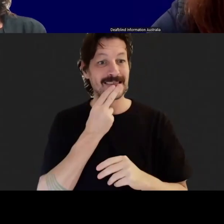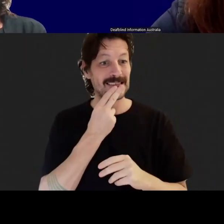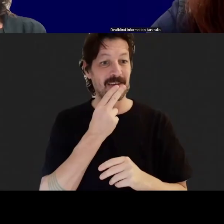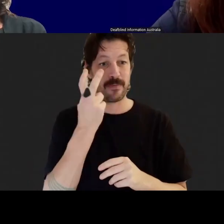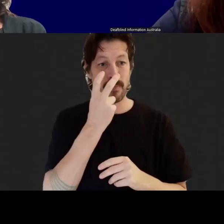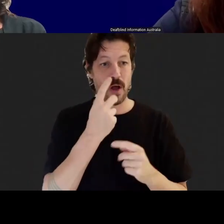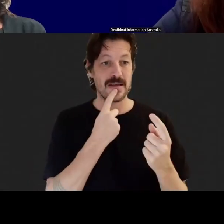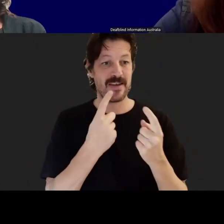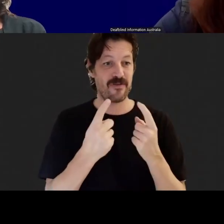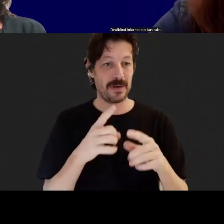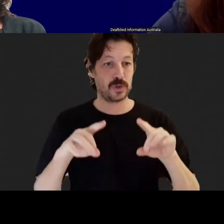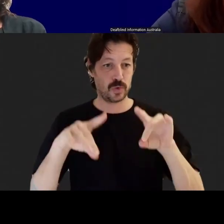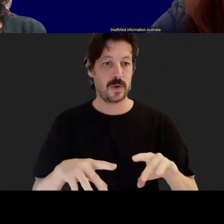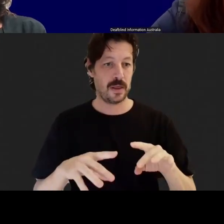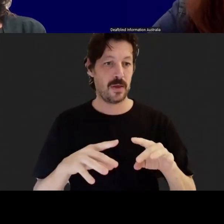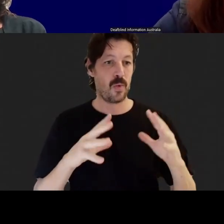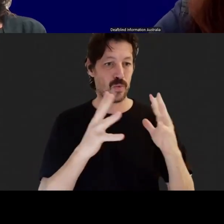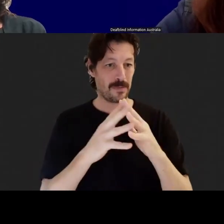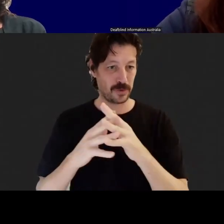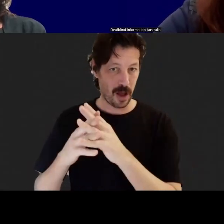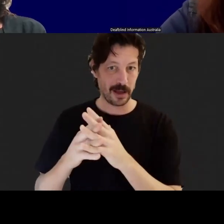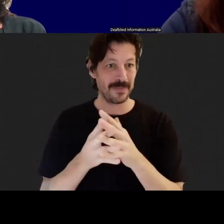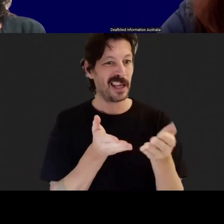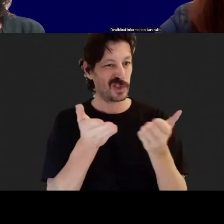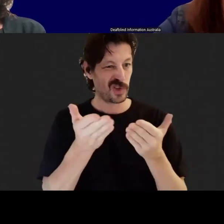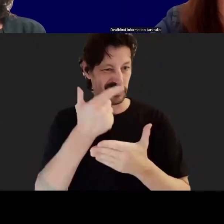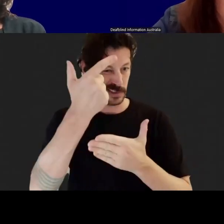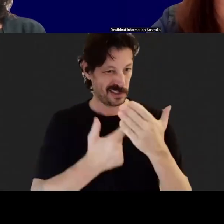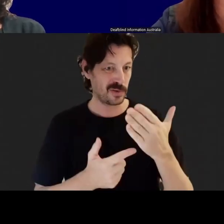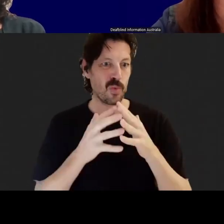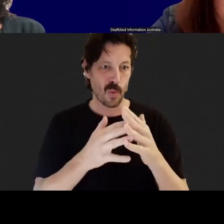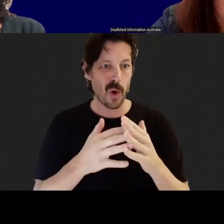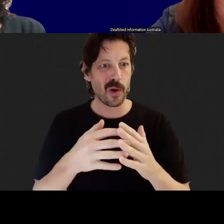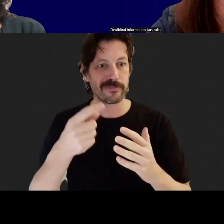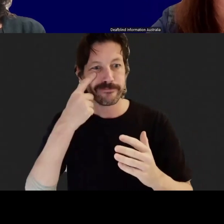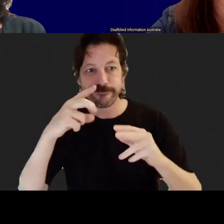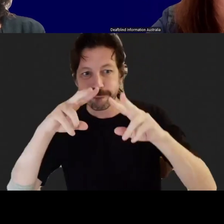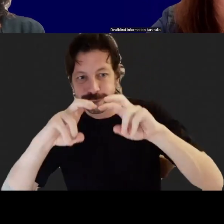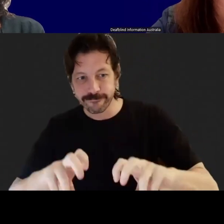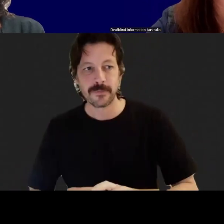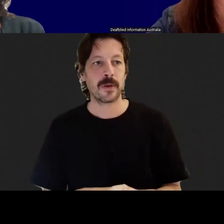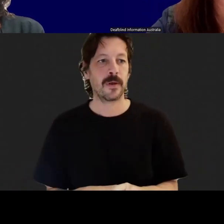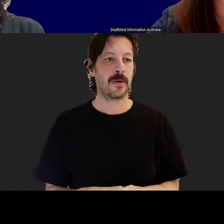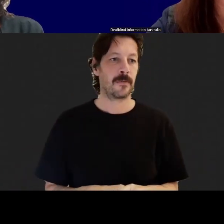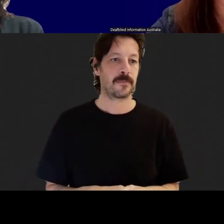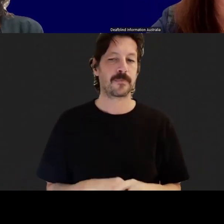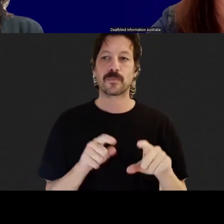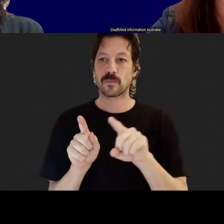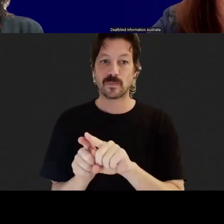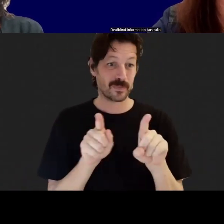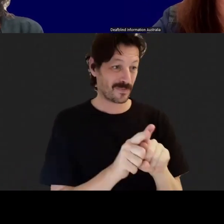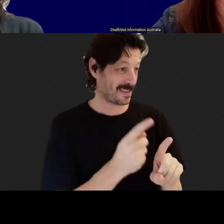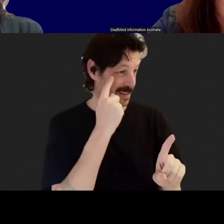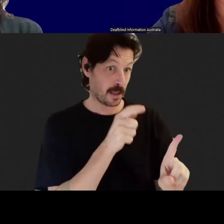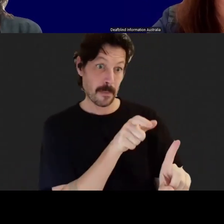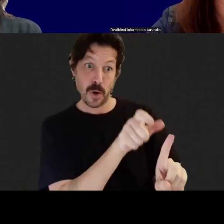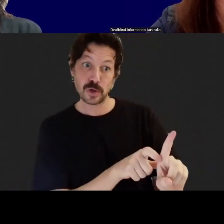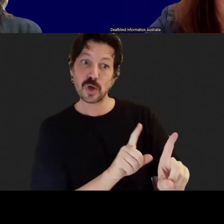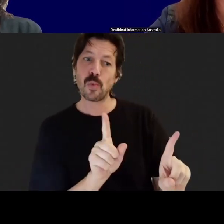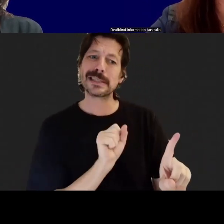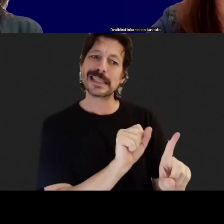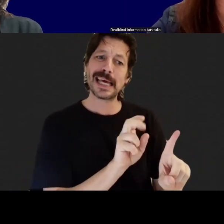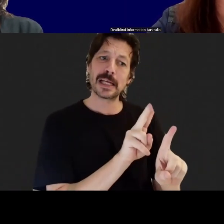in the Services Directory, but also thinking about the diagnosis of the person. For example,